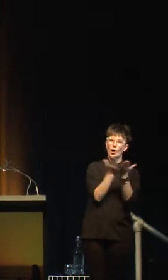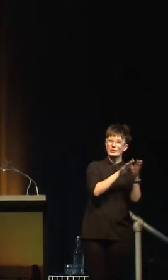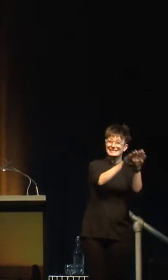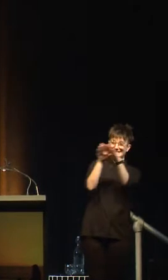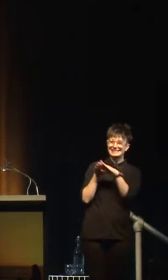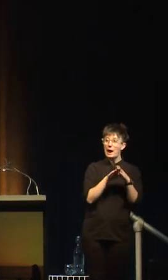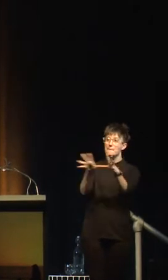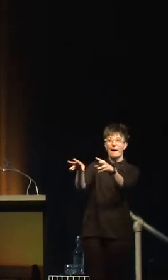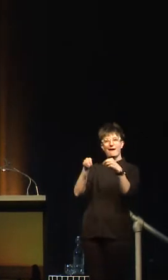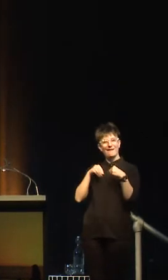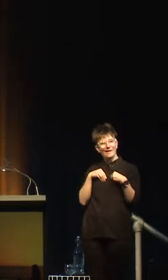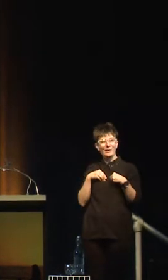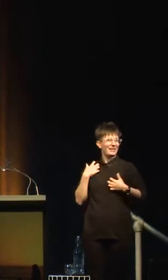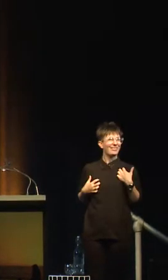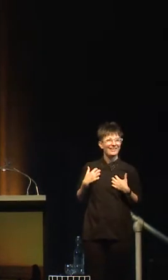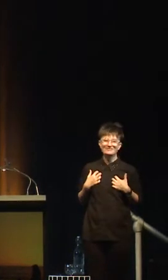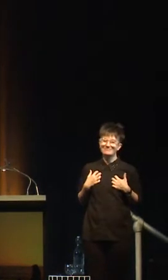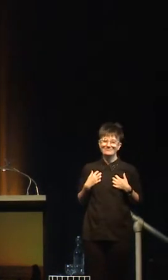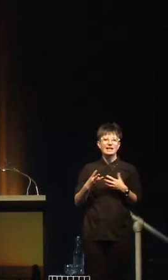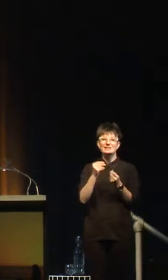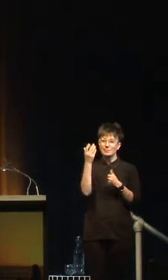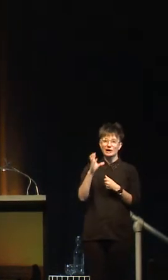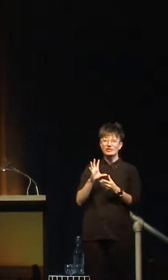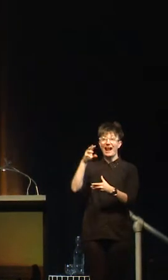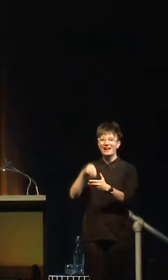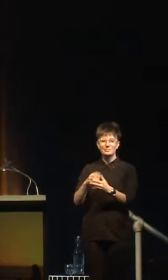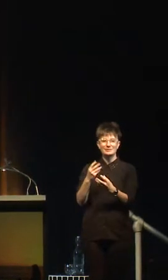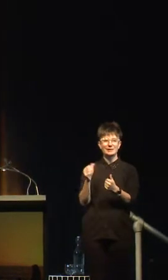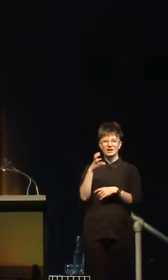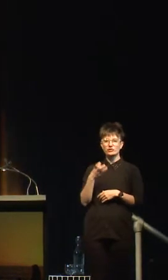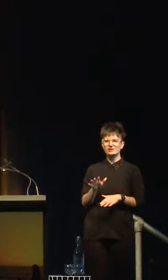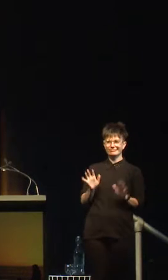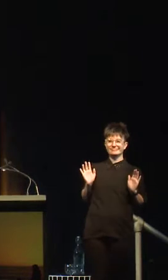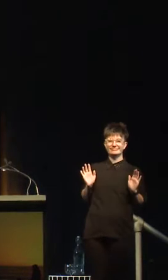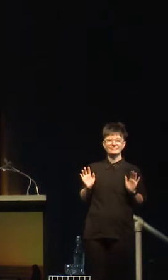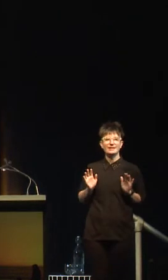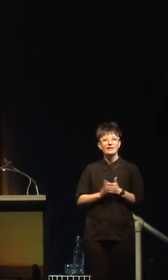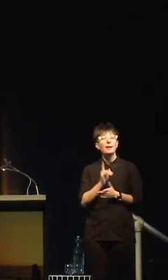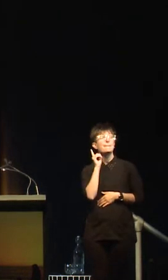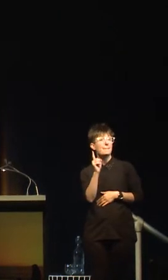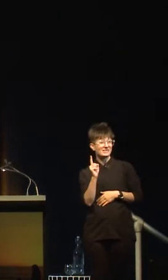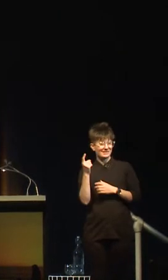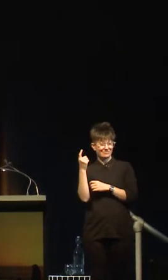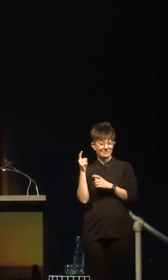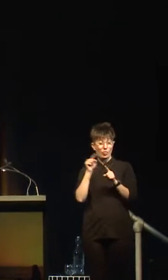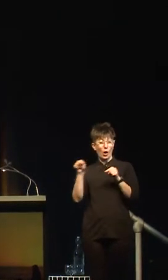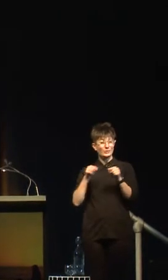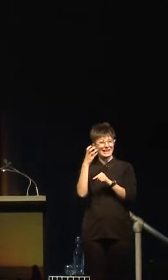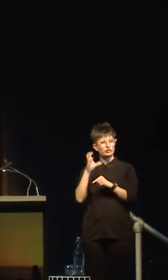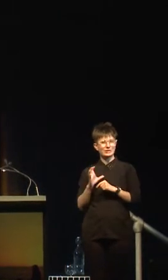going to happen is that the countries that are pulling their weight within a few years are going to start looking at the countries that aren't pulling their weight and saying,